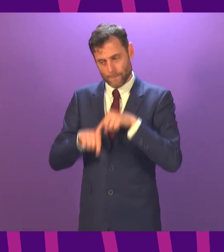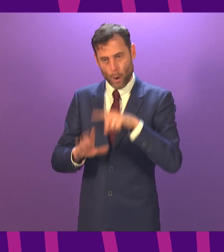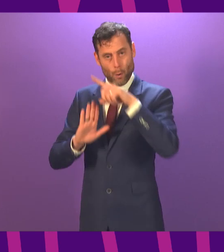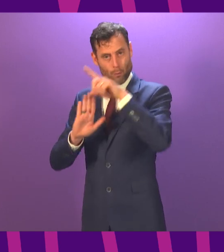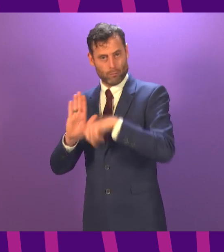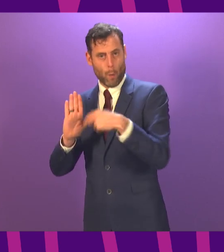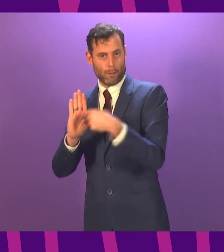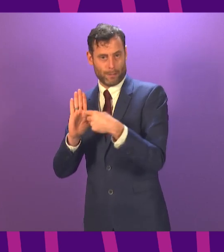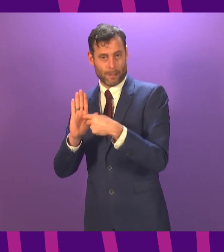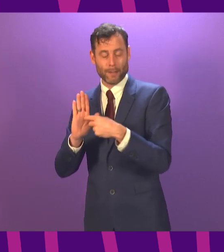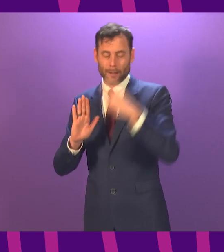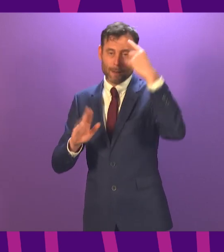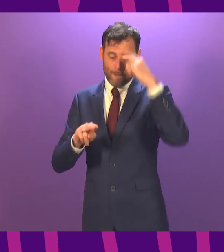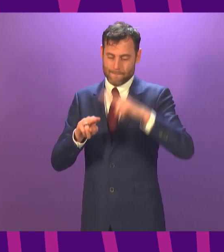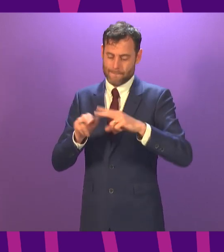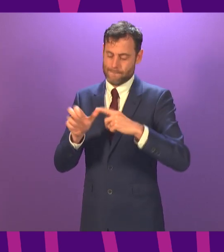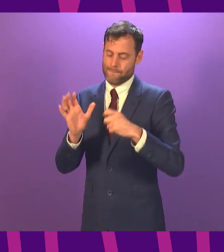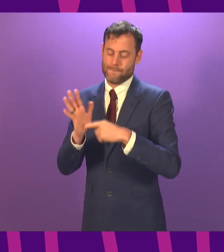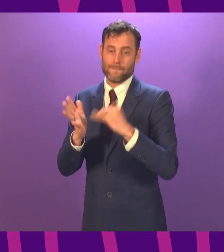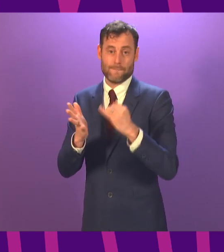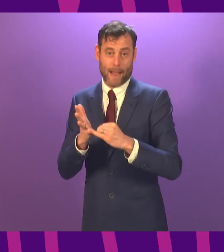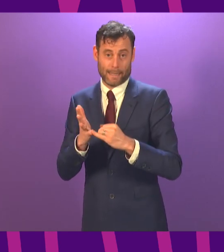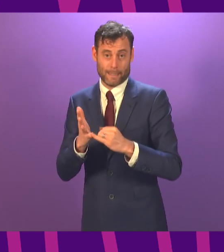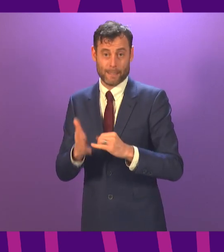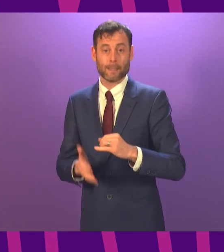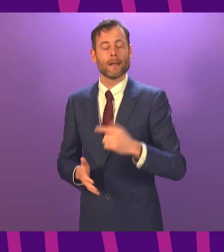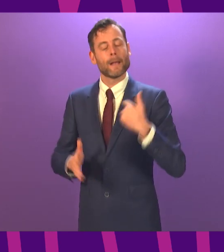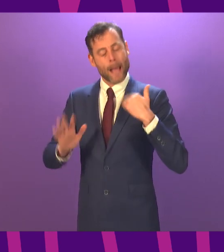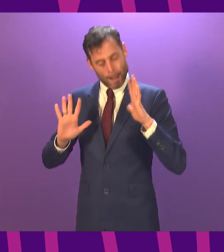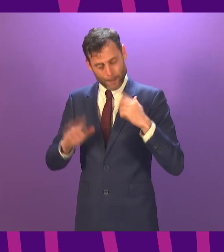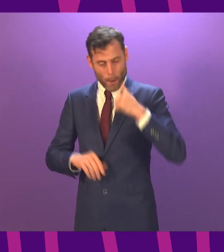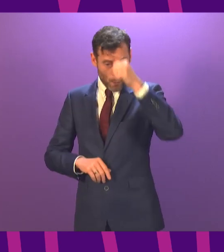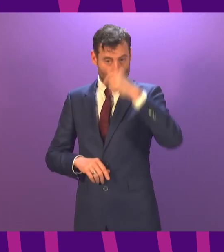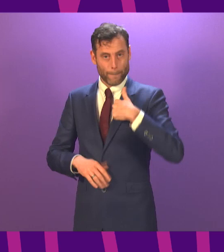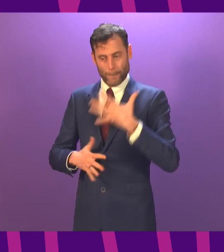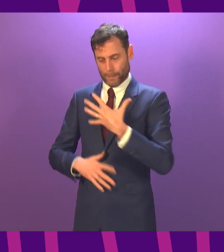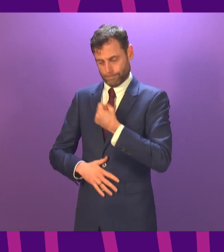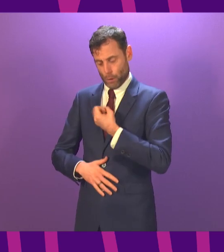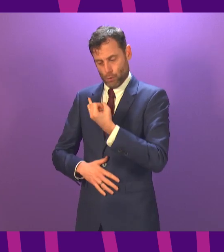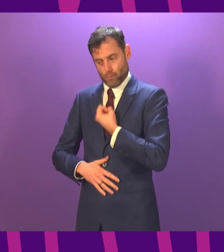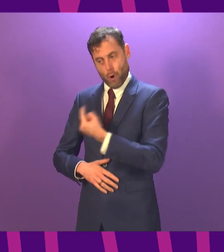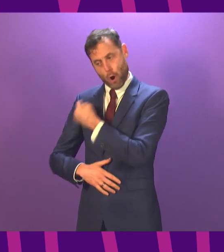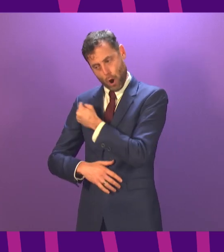rules and guidelines, and that includes FACTS. So, with an enormous dose of humility, I remind